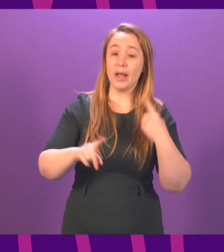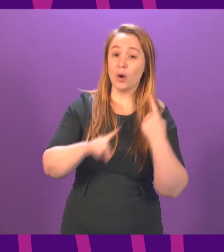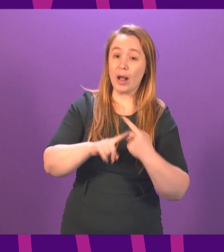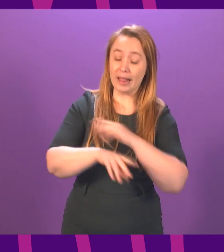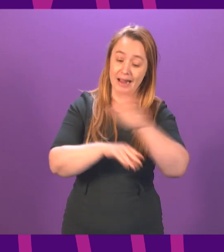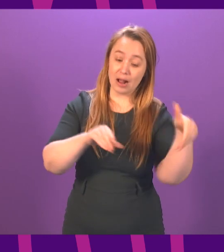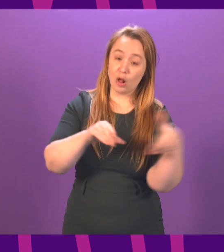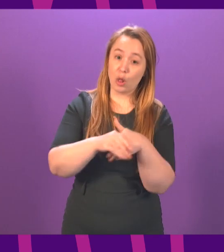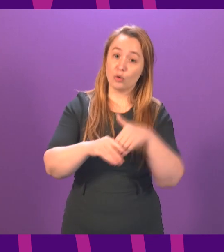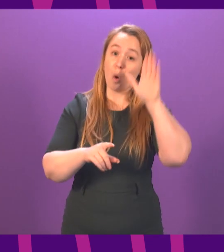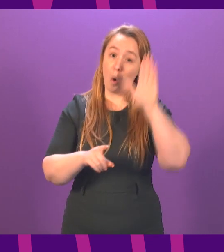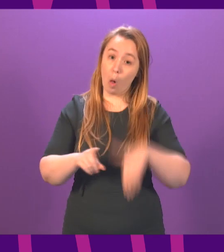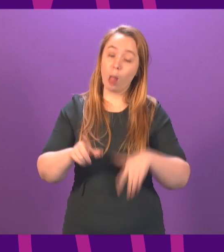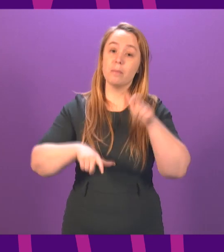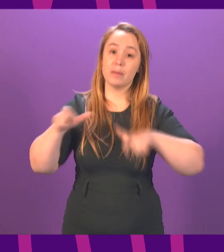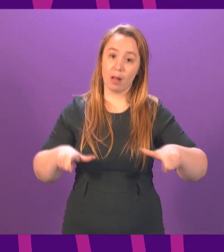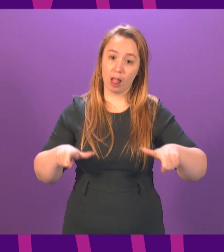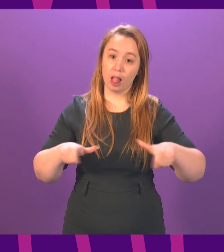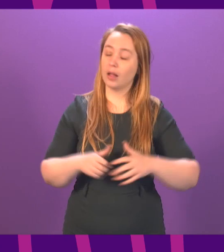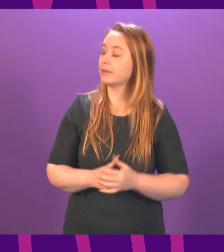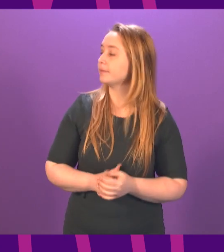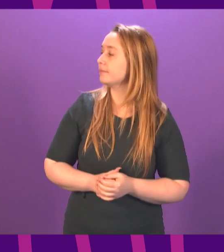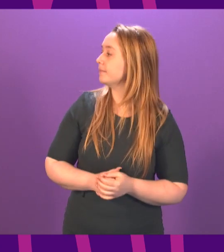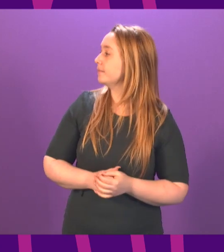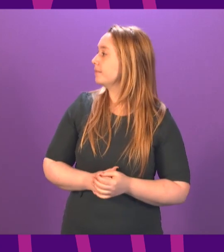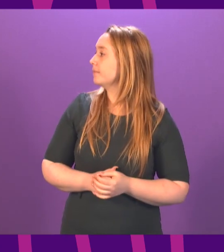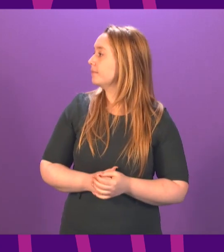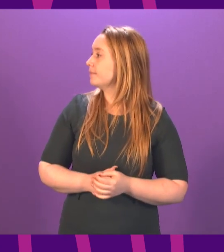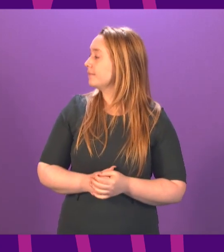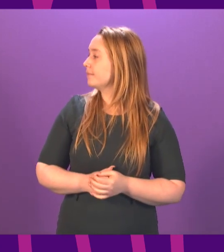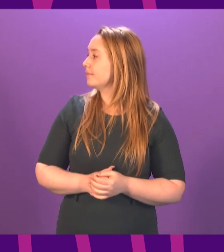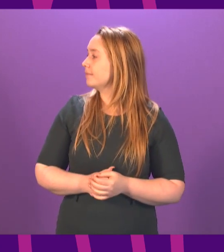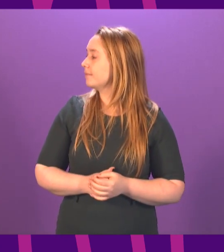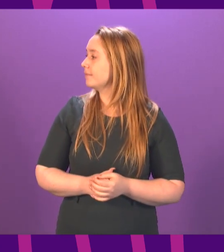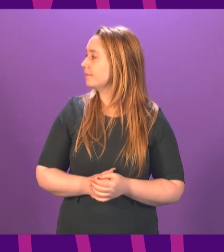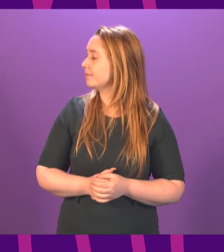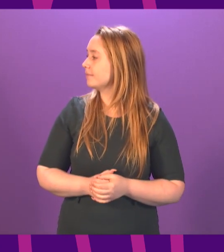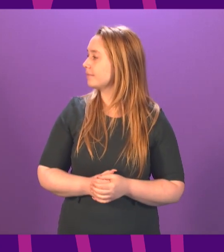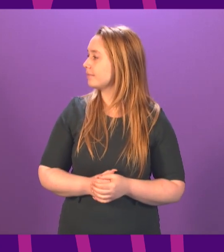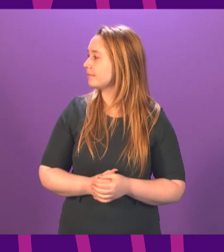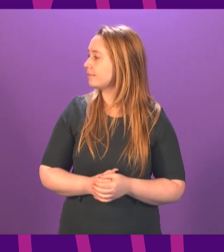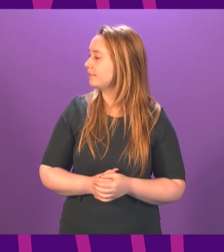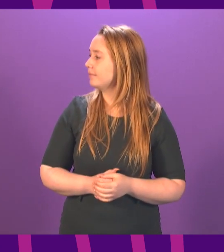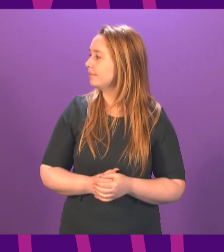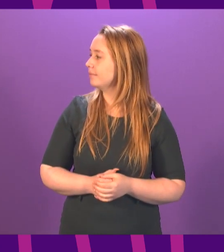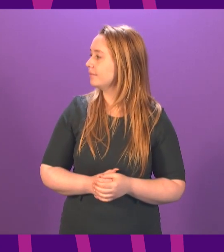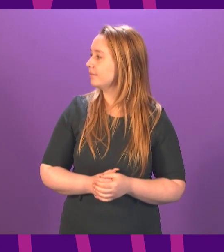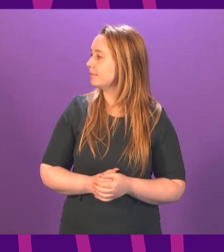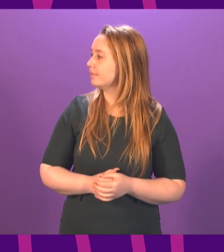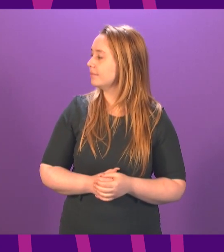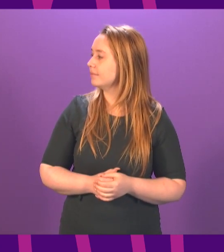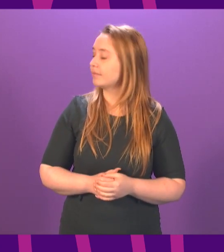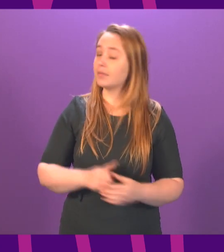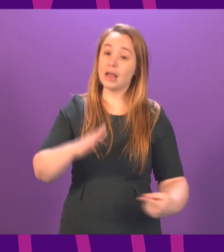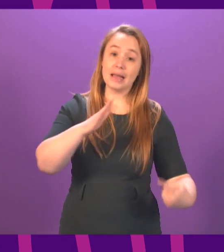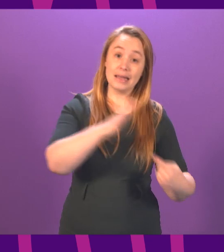Alexander Stewart (Mid Scotland and Fife) (Con): Connections for key workers and key deliveries